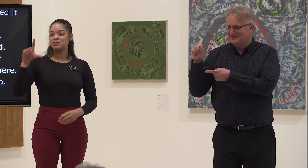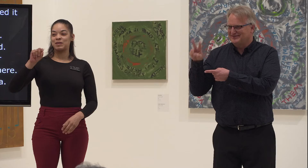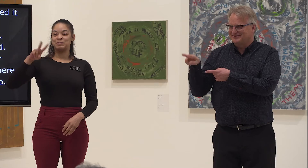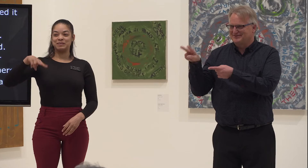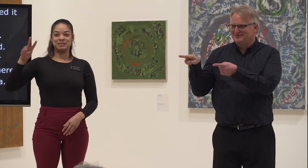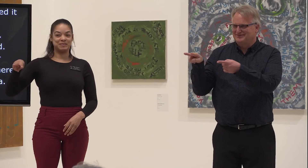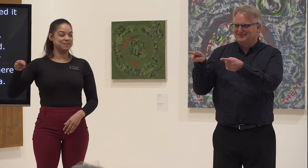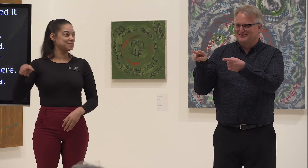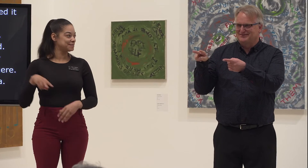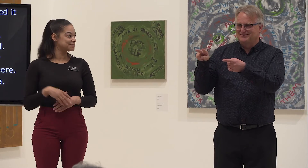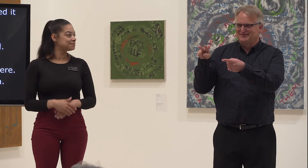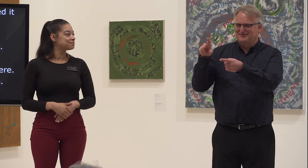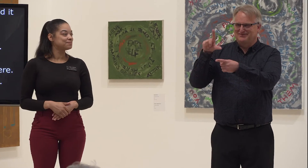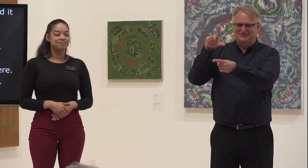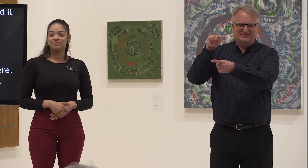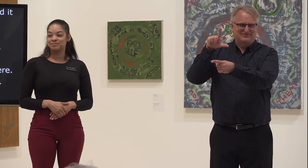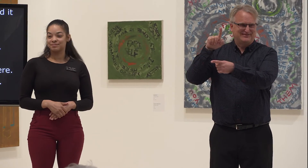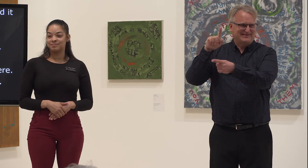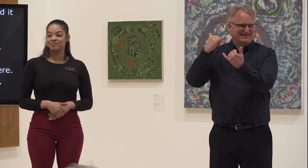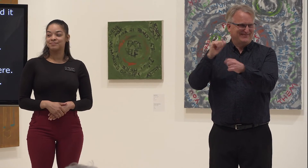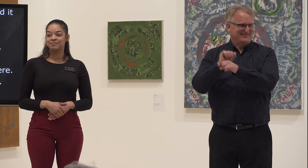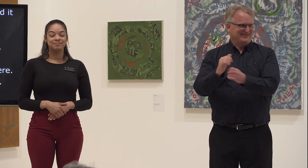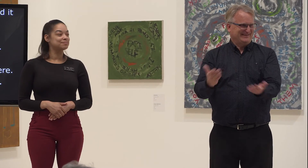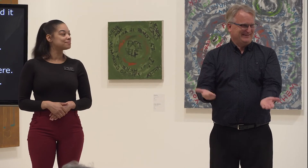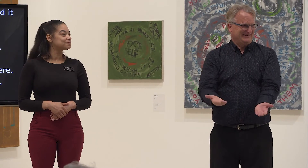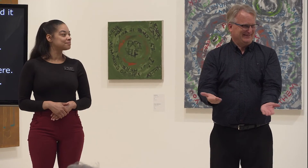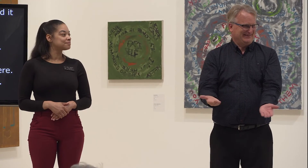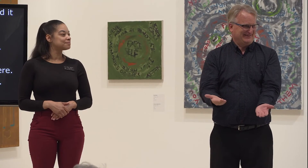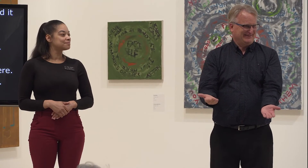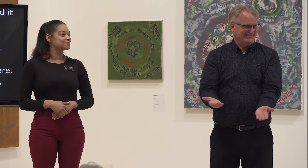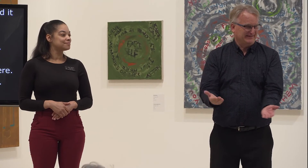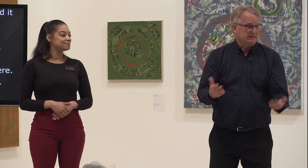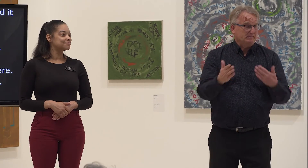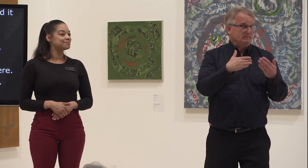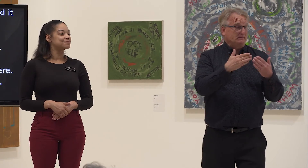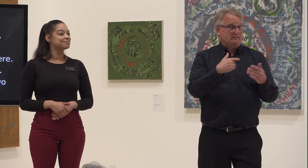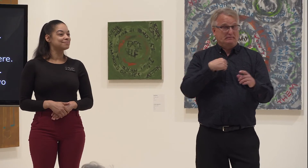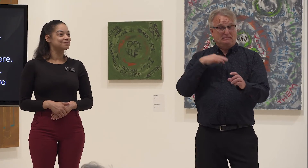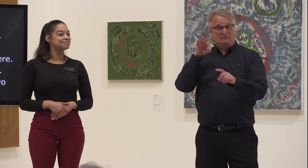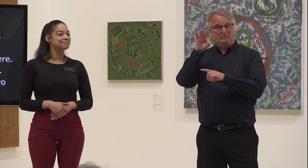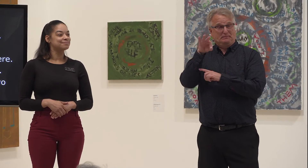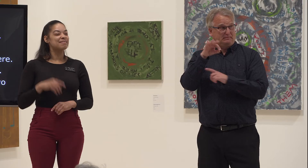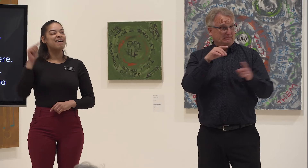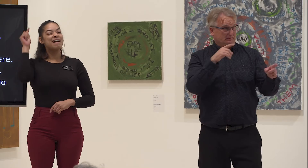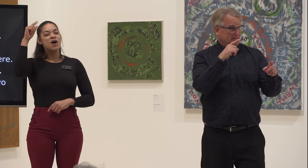2022, and 2021, and now they're here at RIT/NTID.